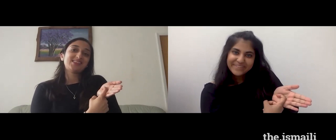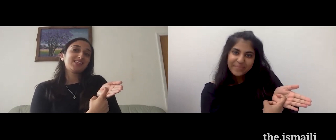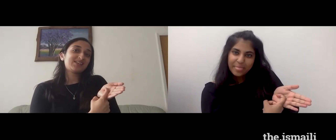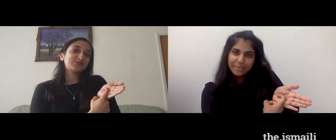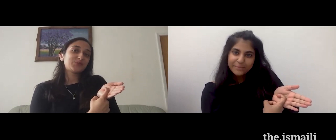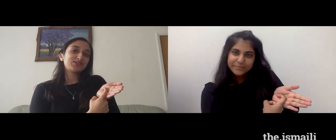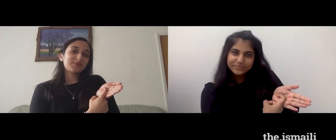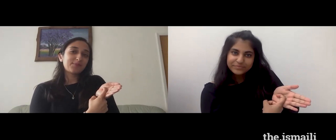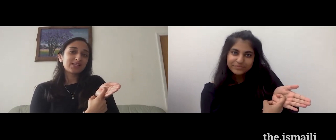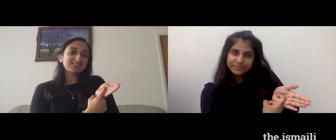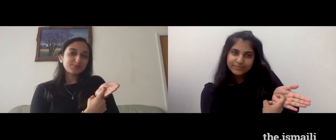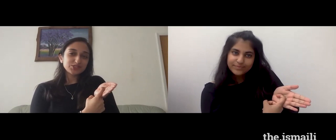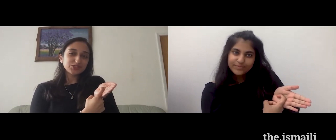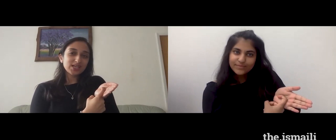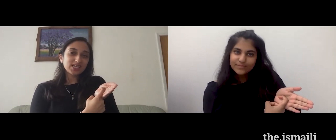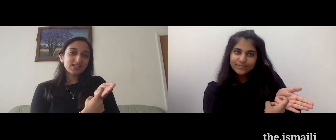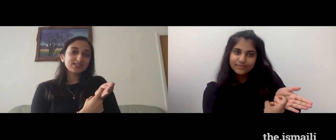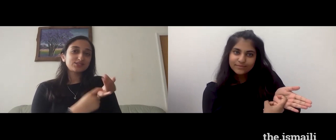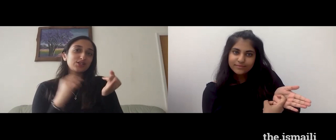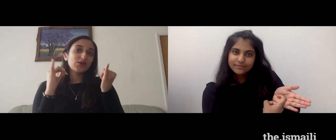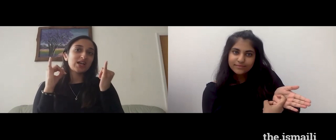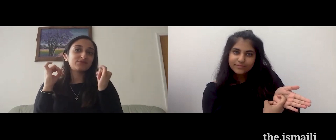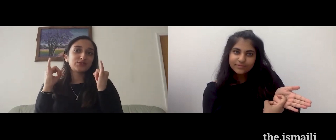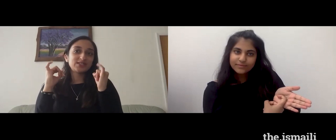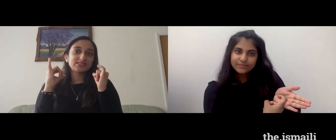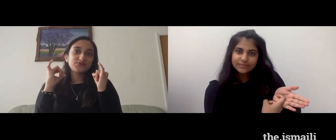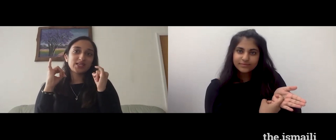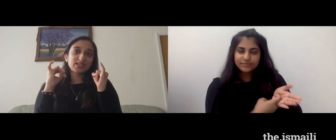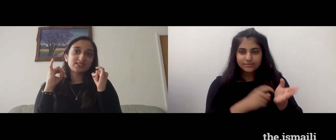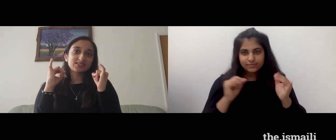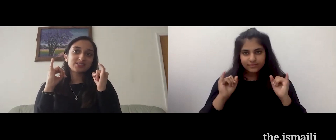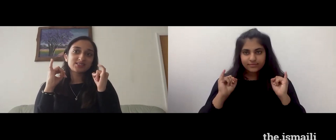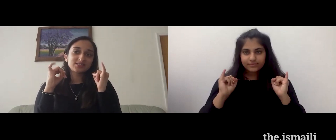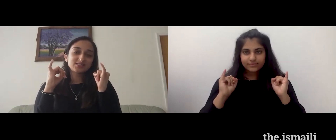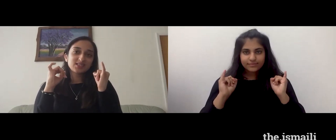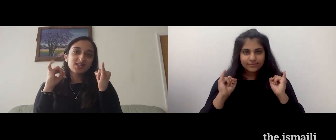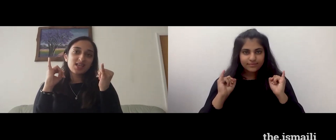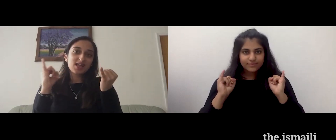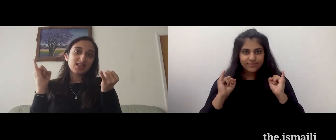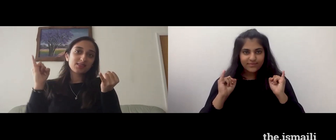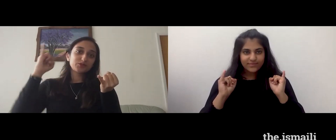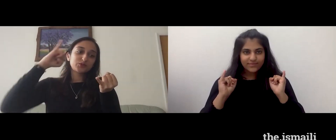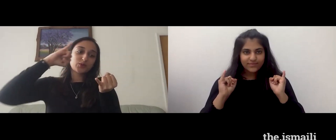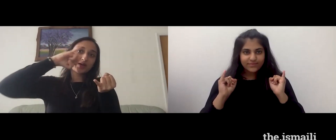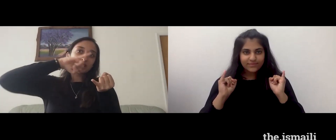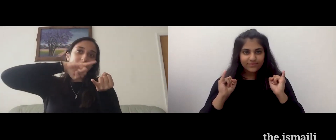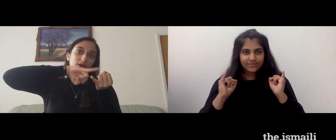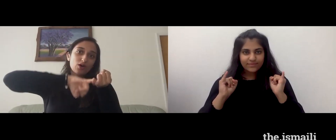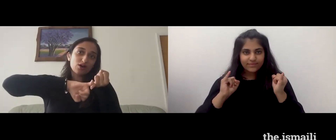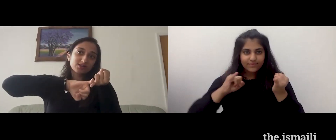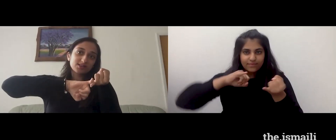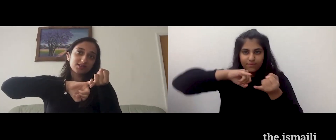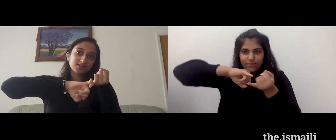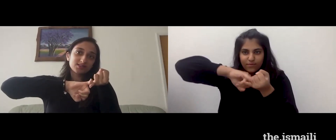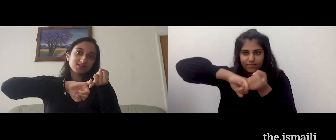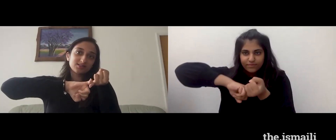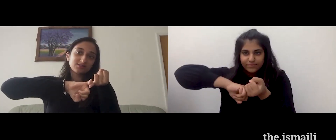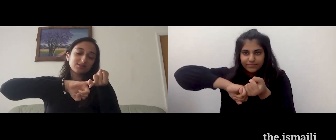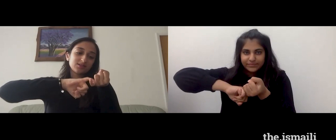The next one is a little bit tricky so you have two little fingers and we join them on,